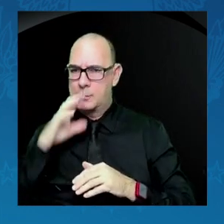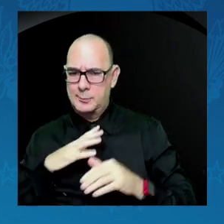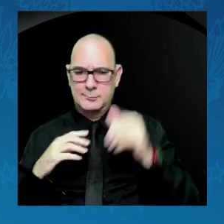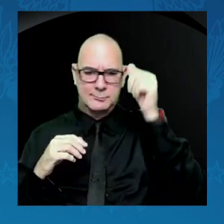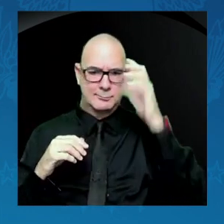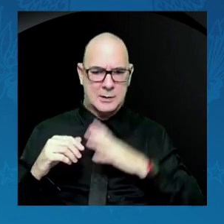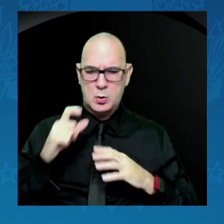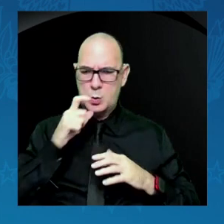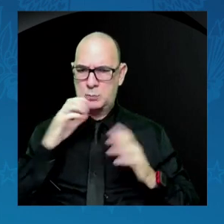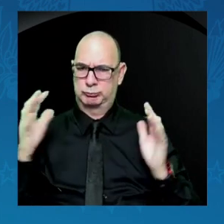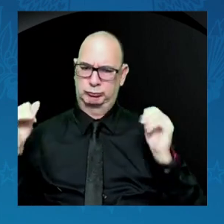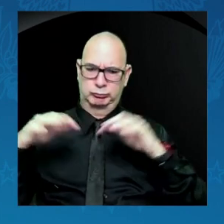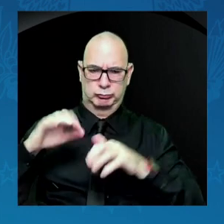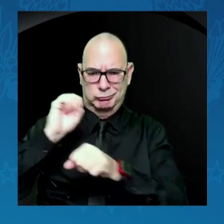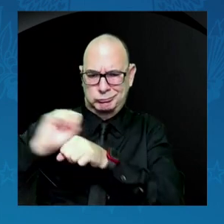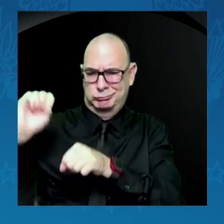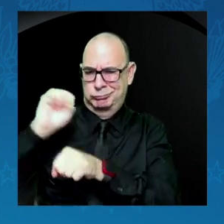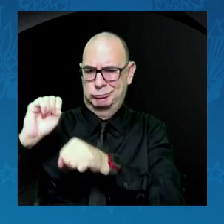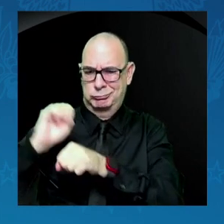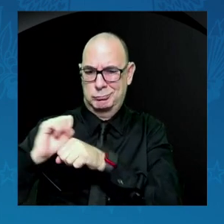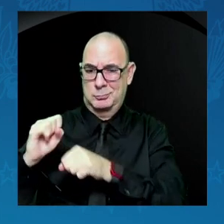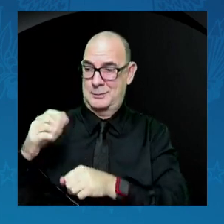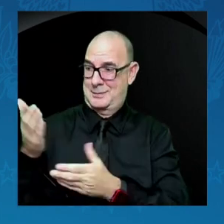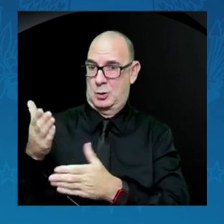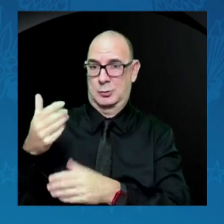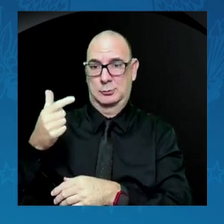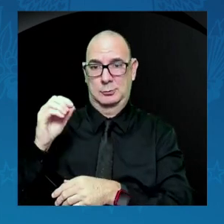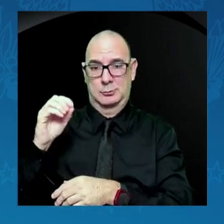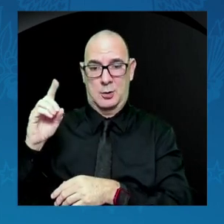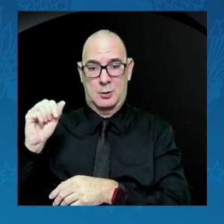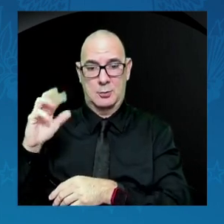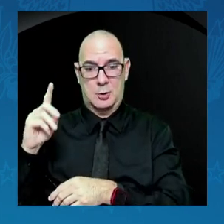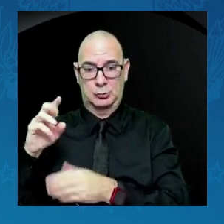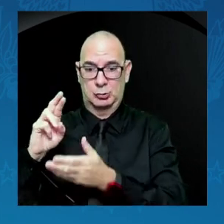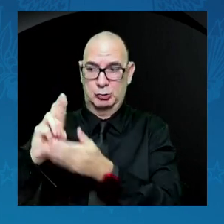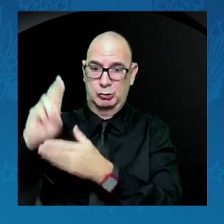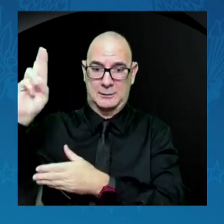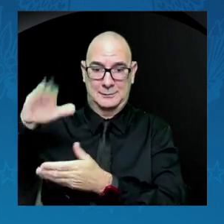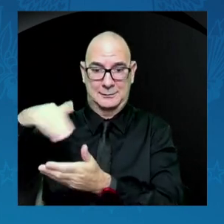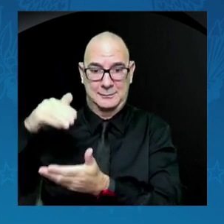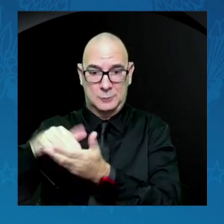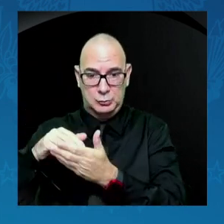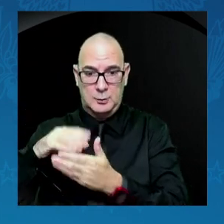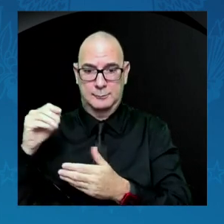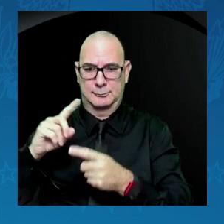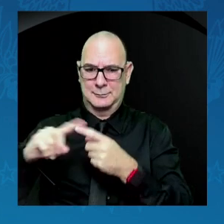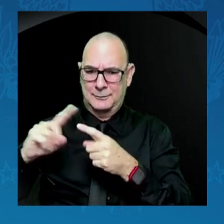who work for NASA, who work for Noa, who work for the Geological Survey.